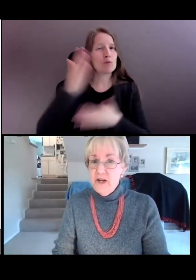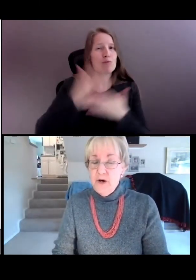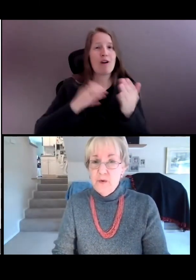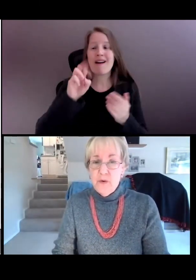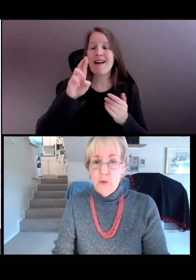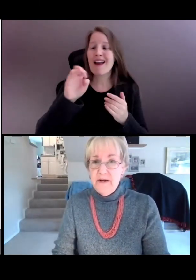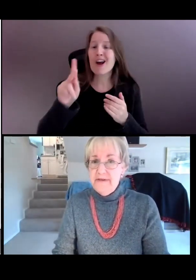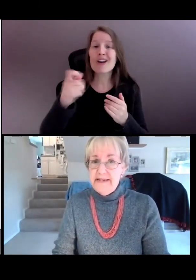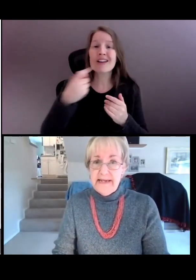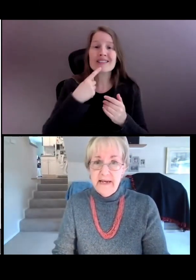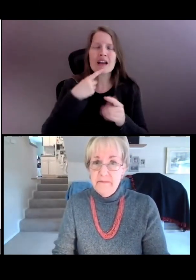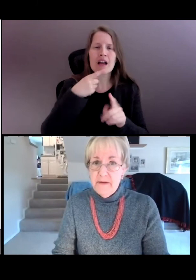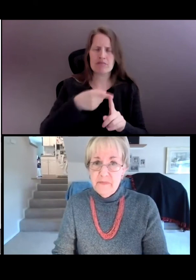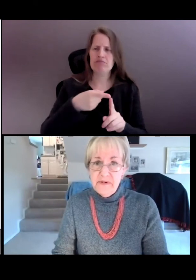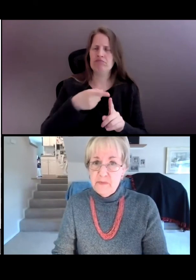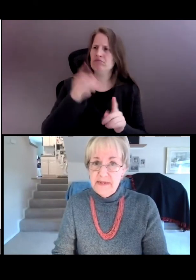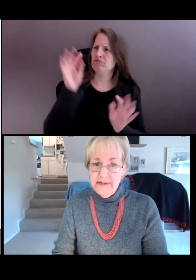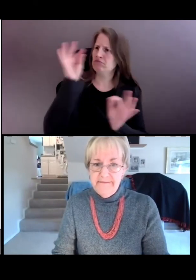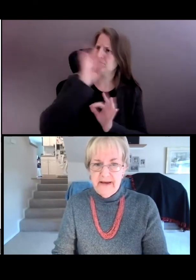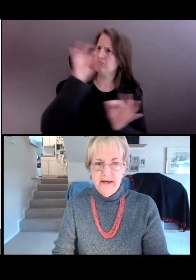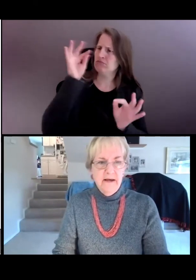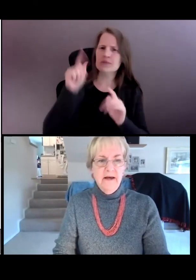know one of his team members was leaving